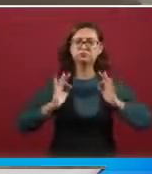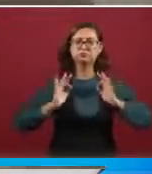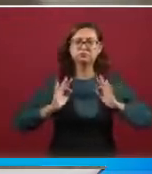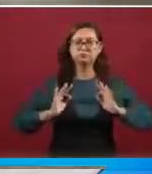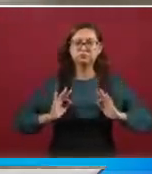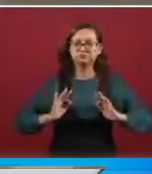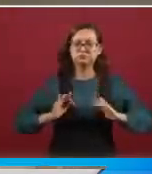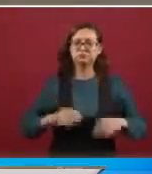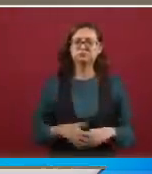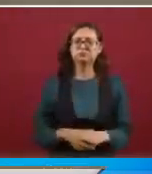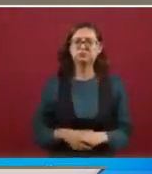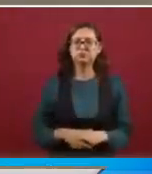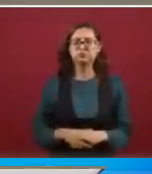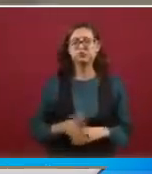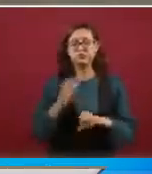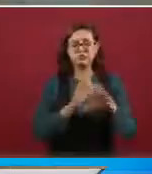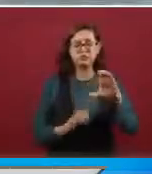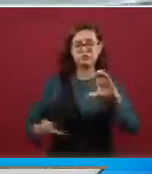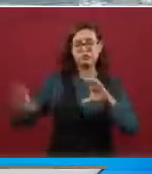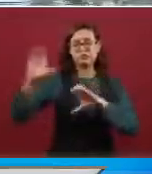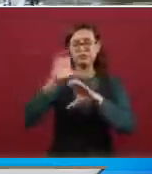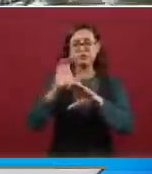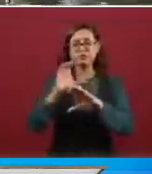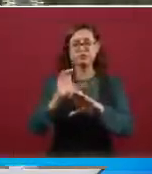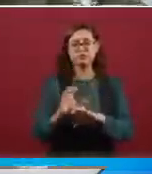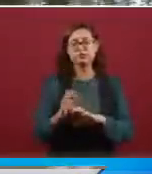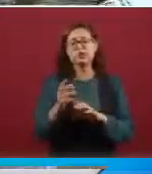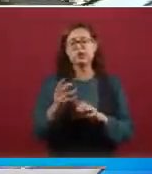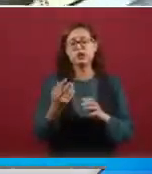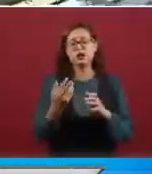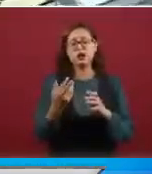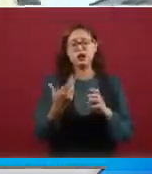Support for coaches and paralympic athletes is contemplated